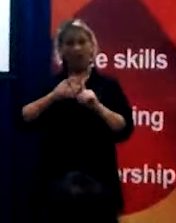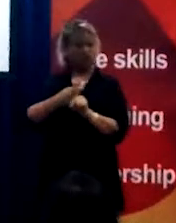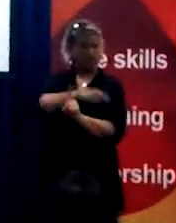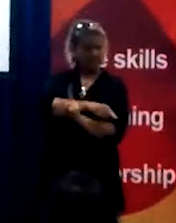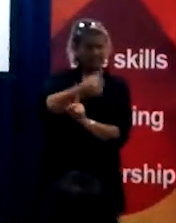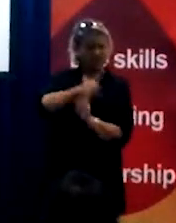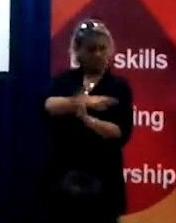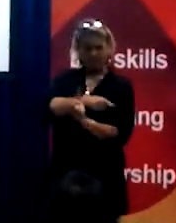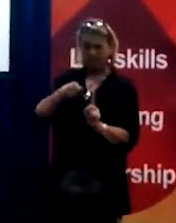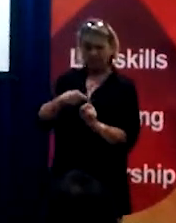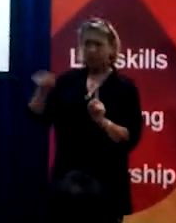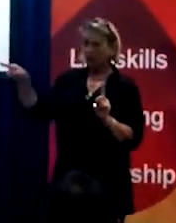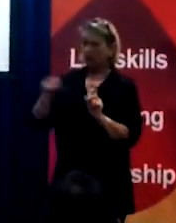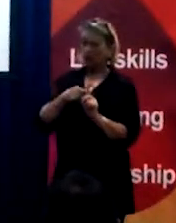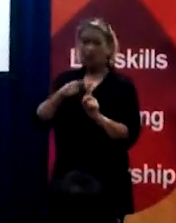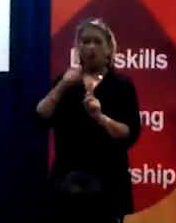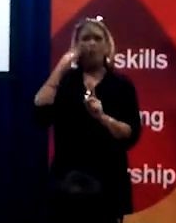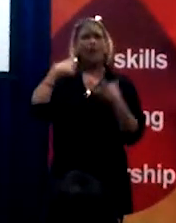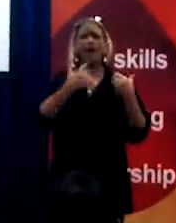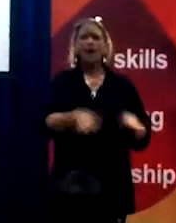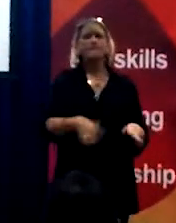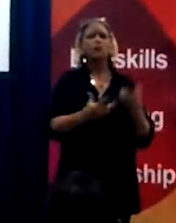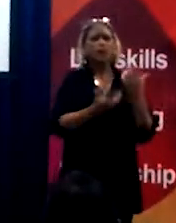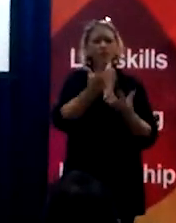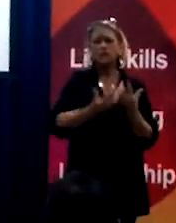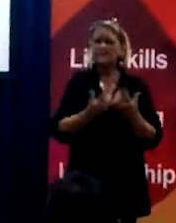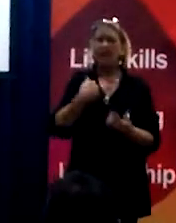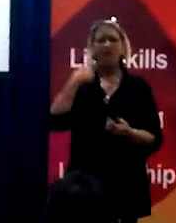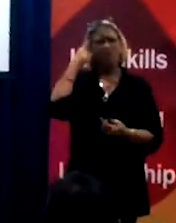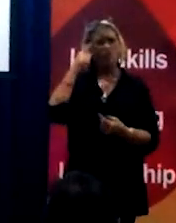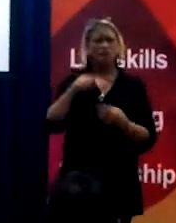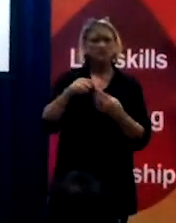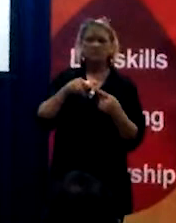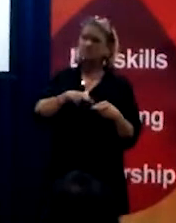When I left uni, it was a pretty grim view for Deaf people.